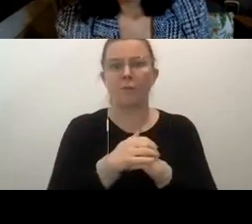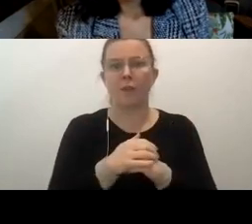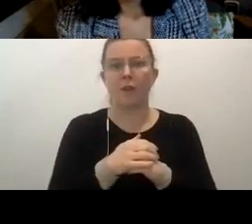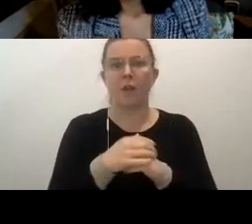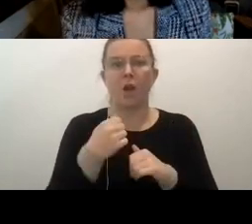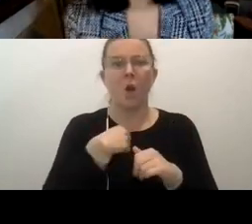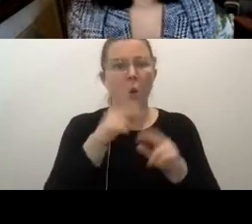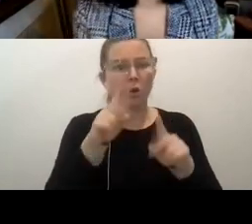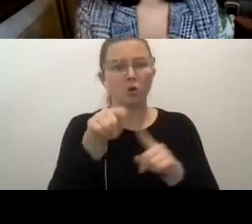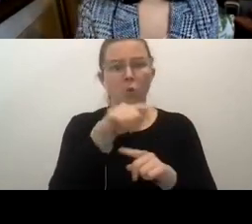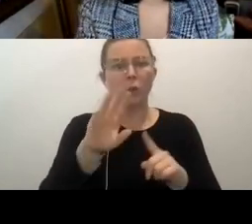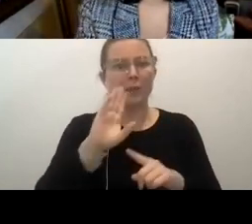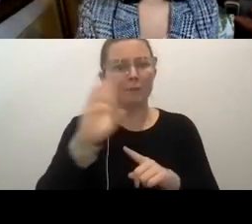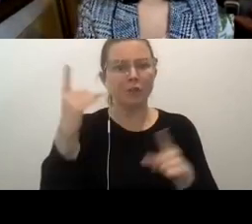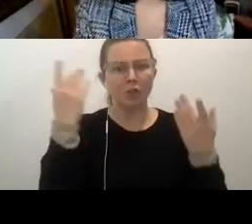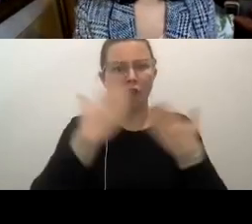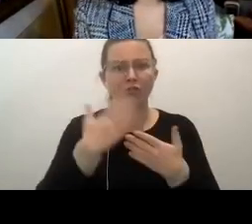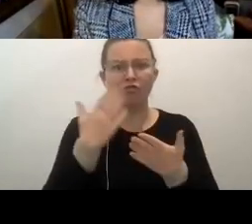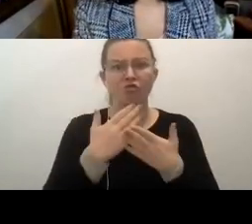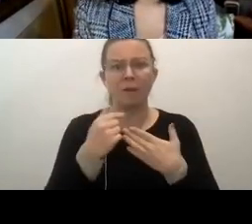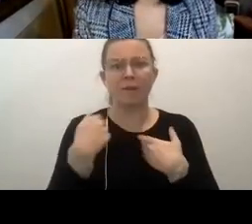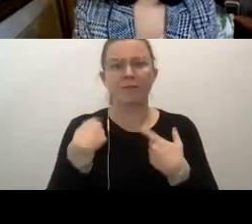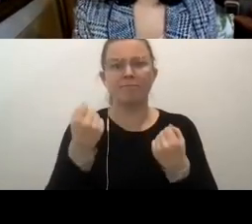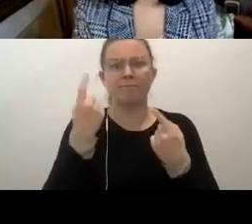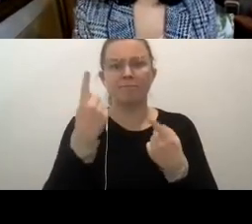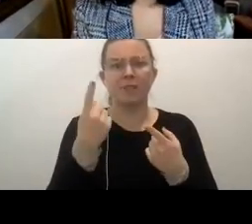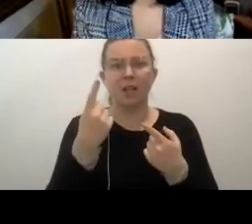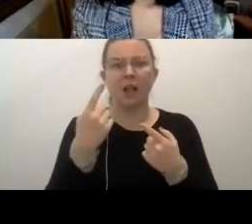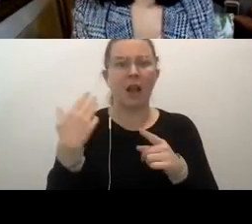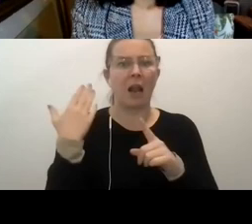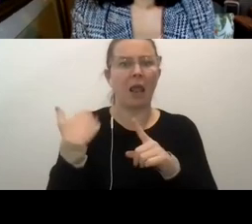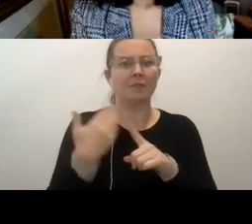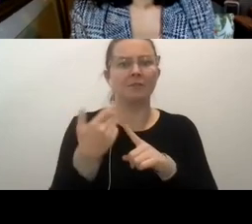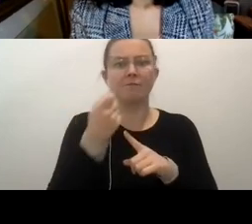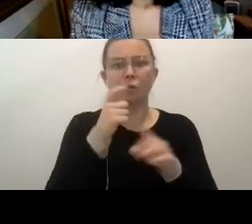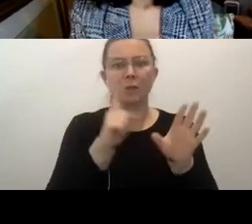tonight that it's only in the last few years or so that I've started really to think of